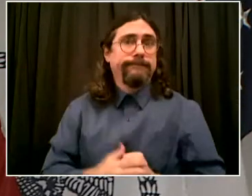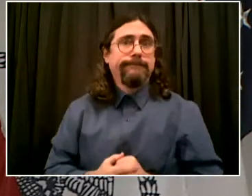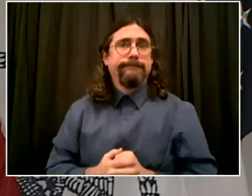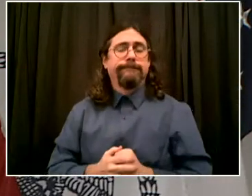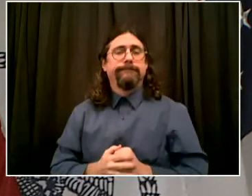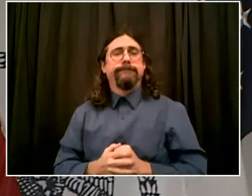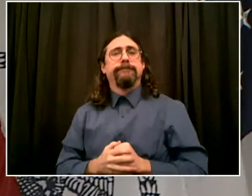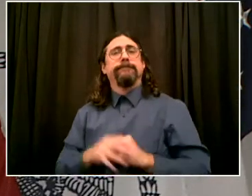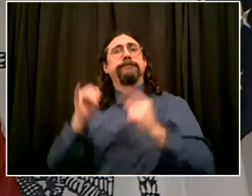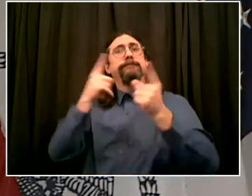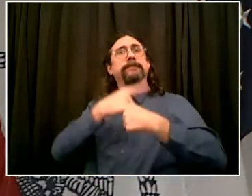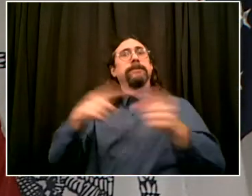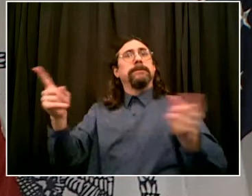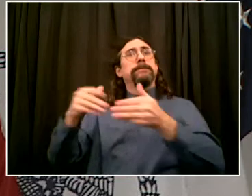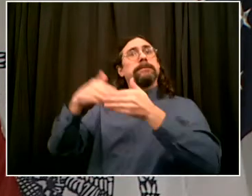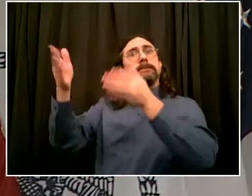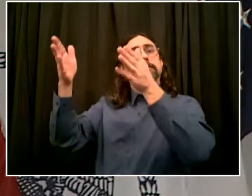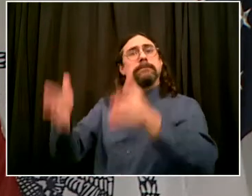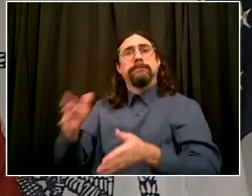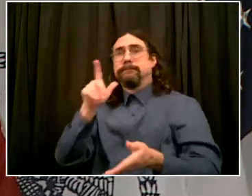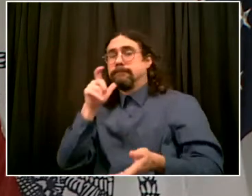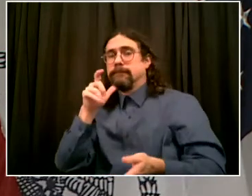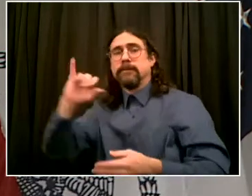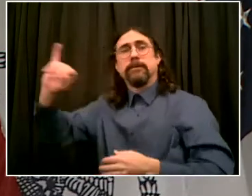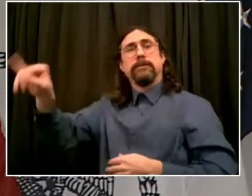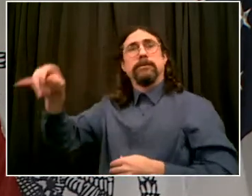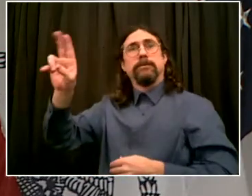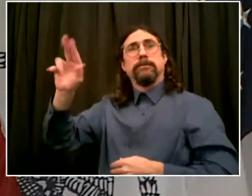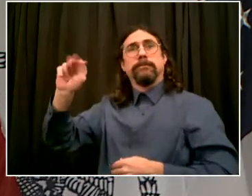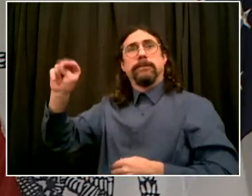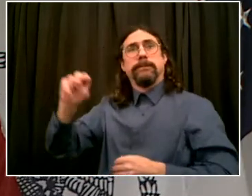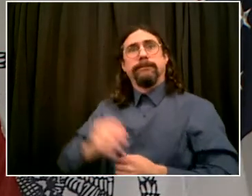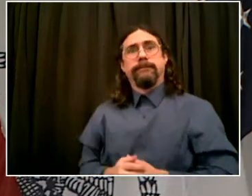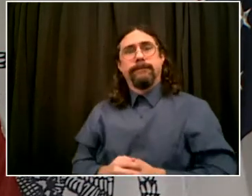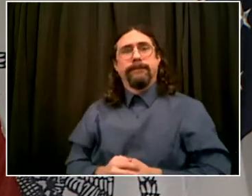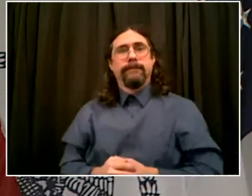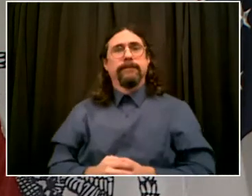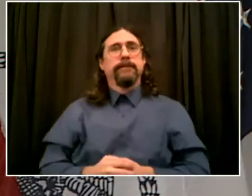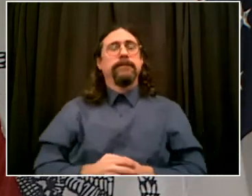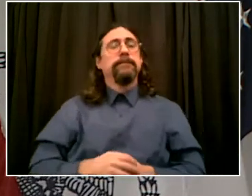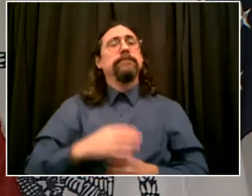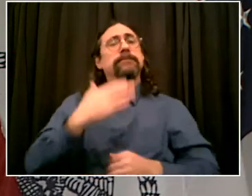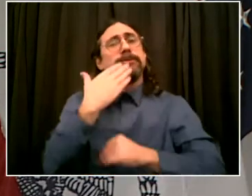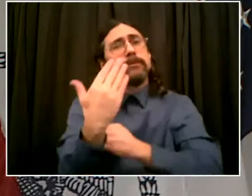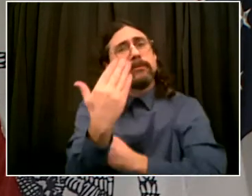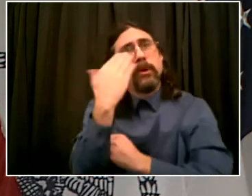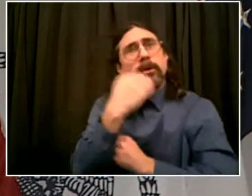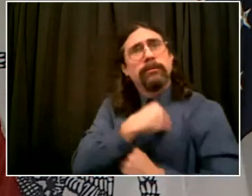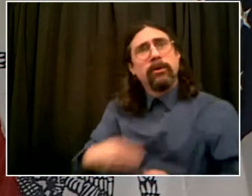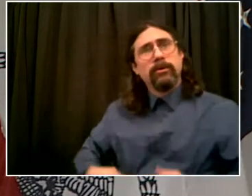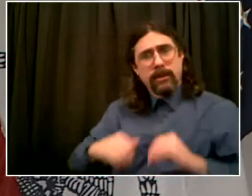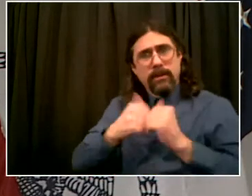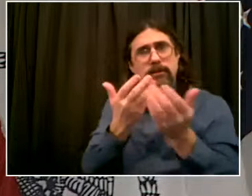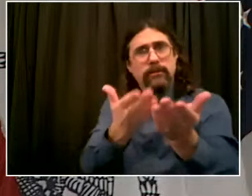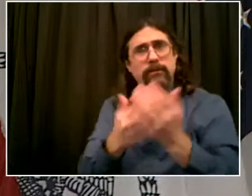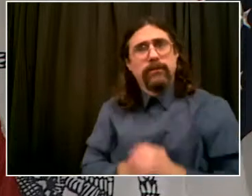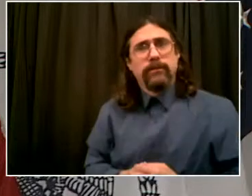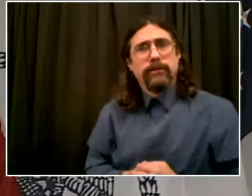AGAINST TIME, THESE VARIANCE. THE NEXT IS JUAN MANUEL FROM